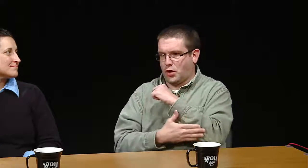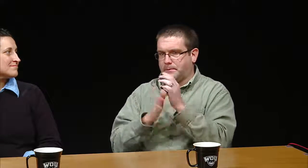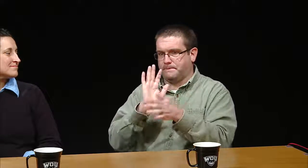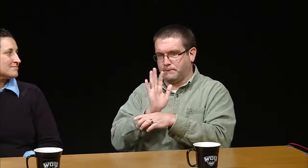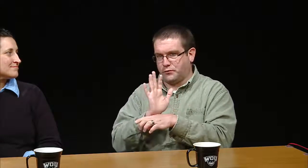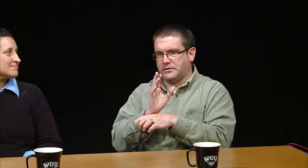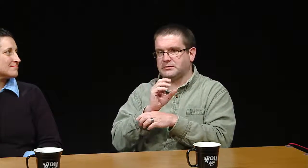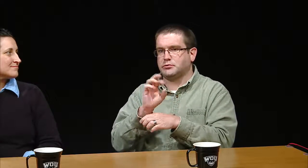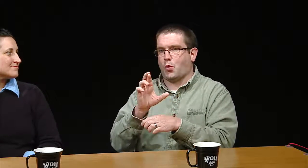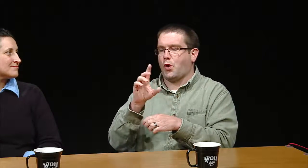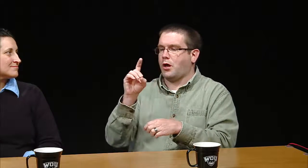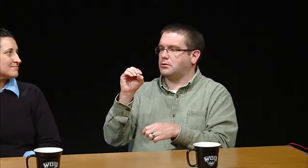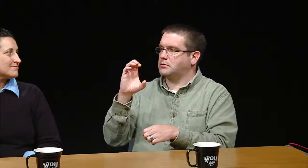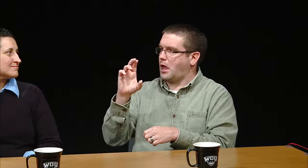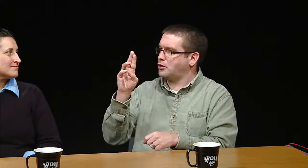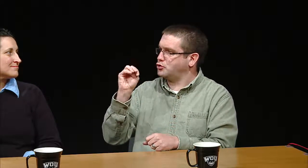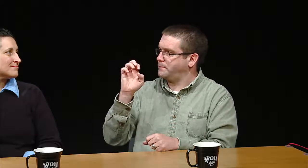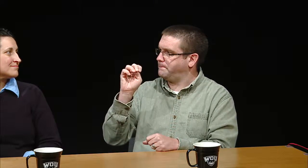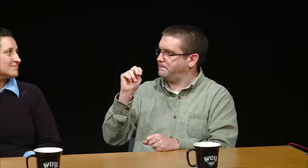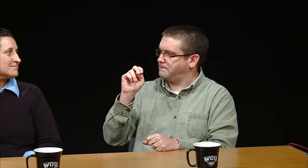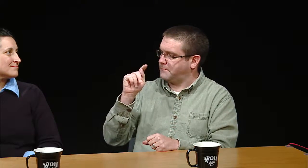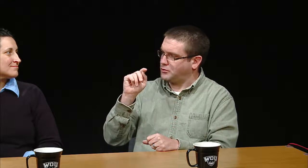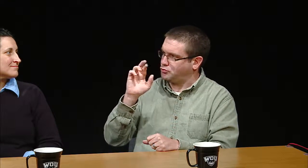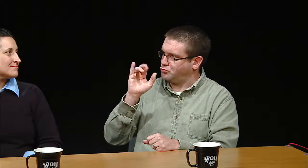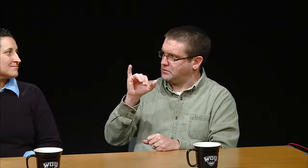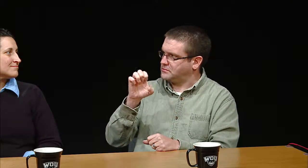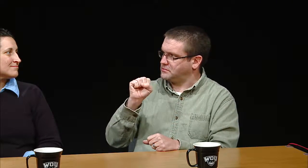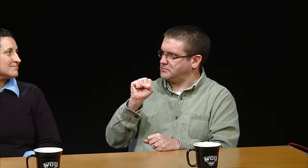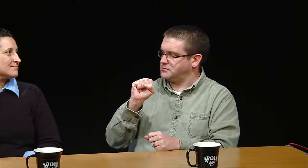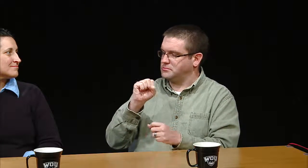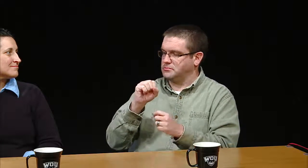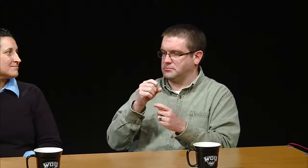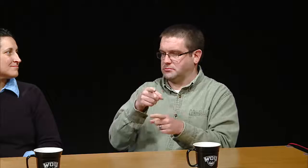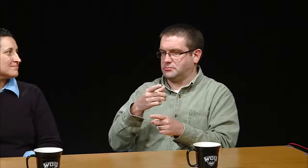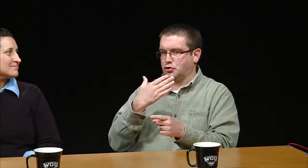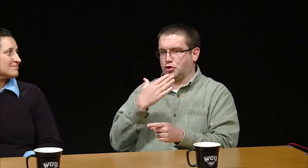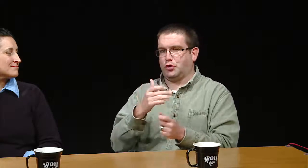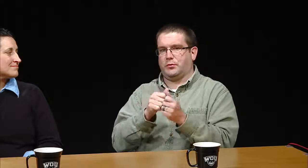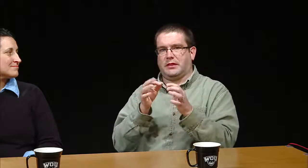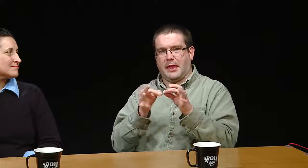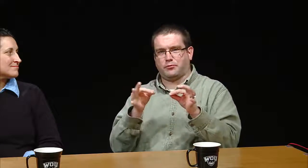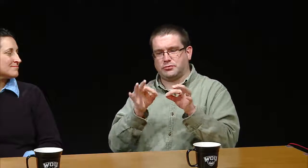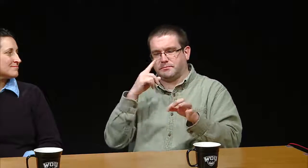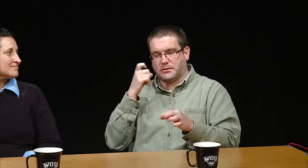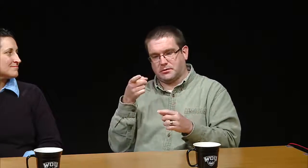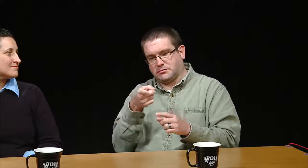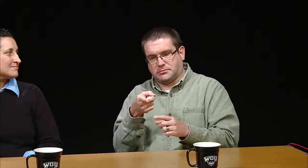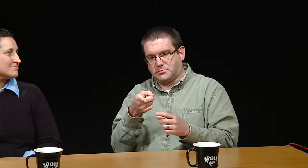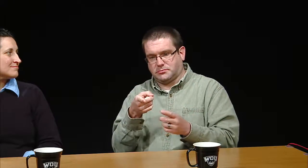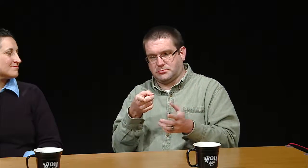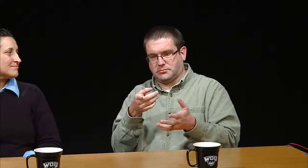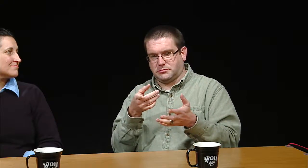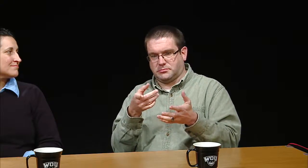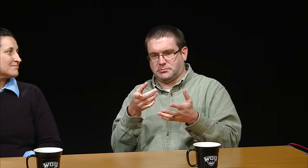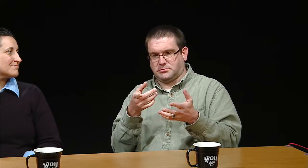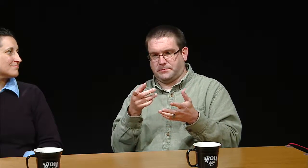And this person sent me an email and they were horrified, and I was trying to understand, you know, what was going on, and I watched probably two minutes of the video and I was like,